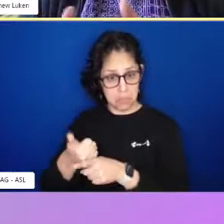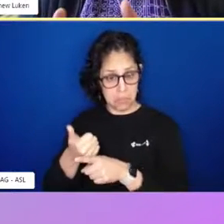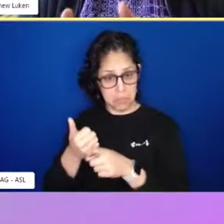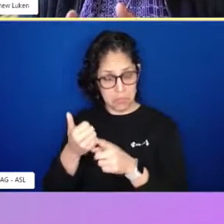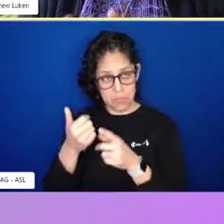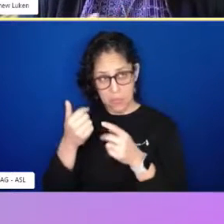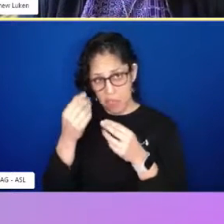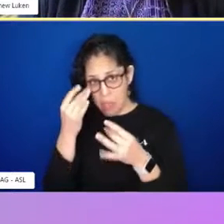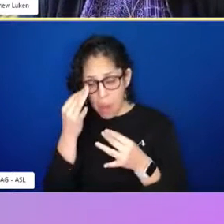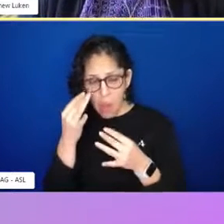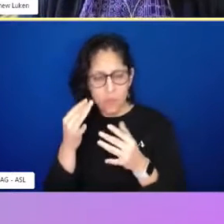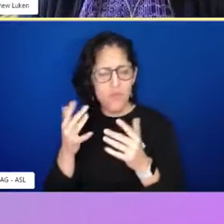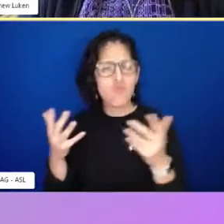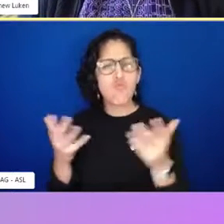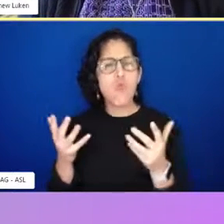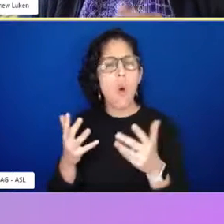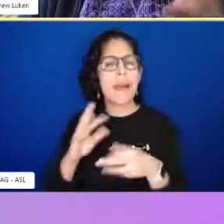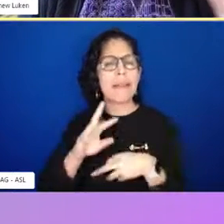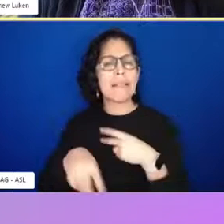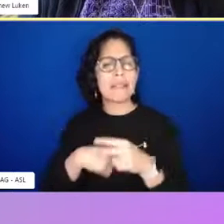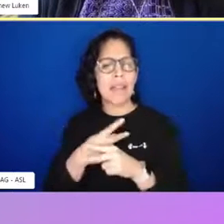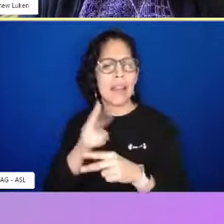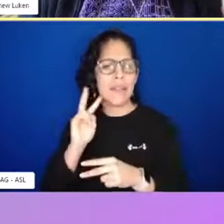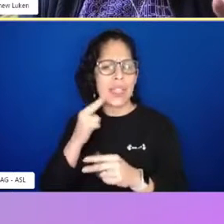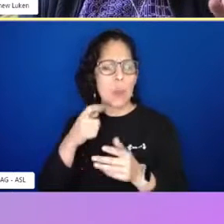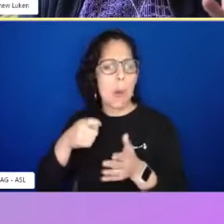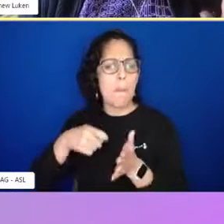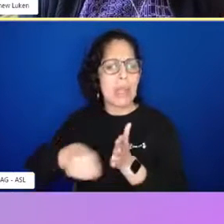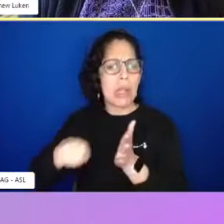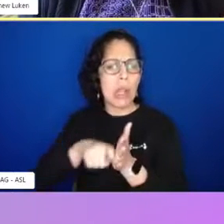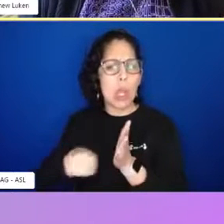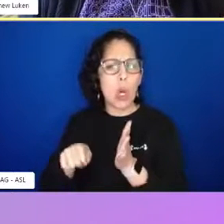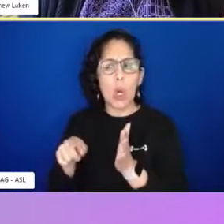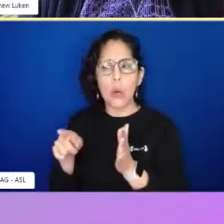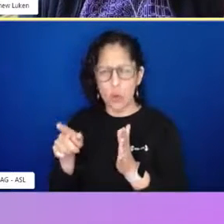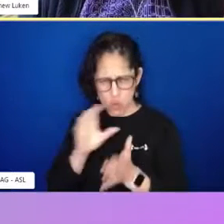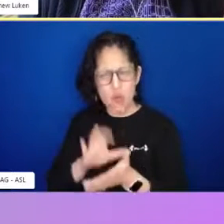what would be great is concept if he could a